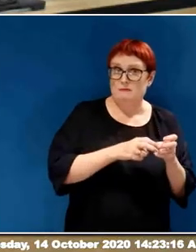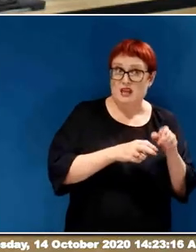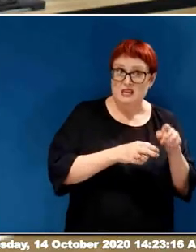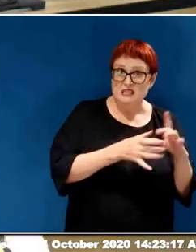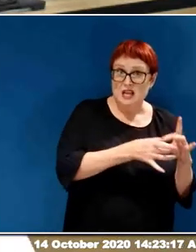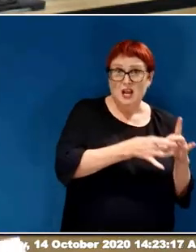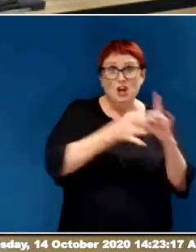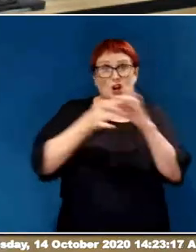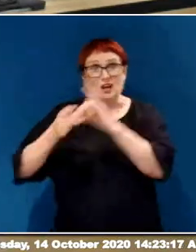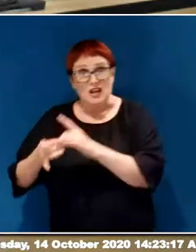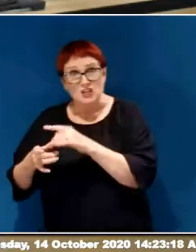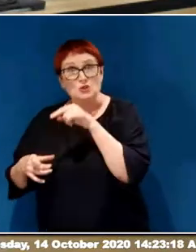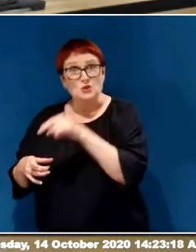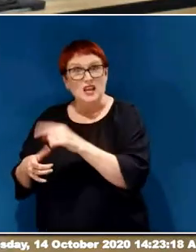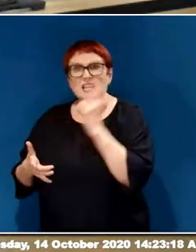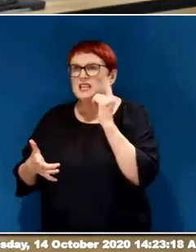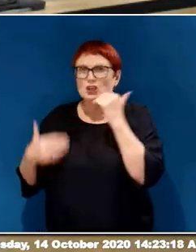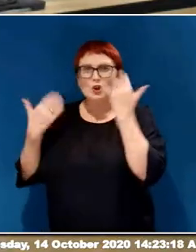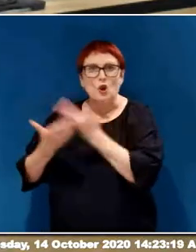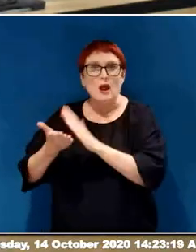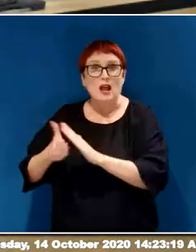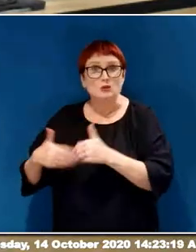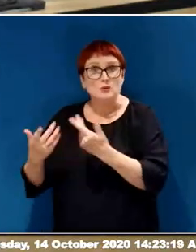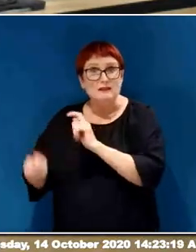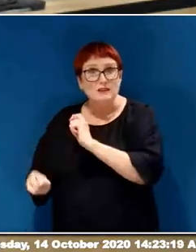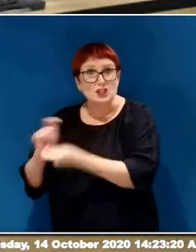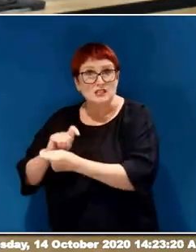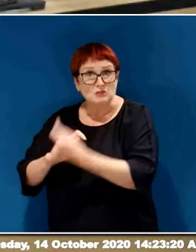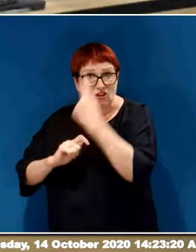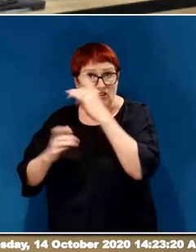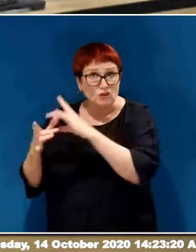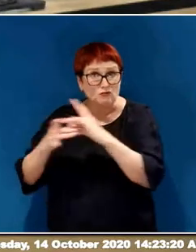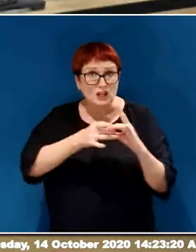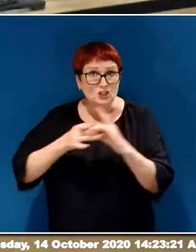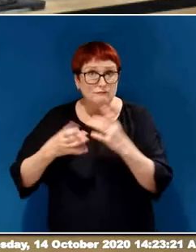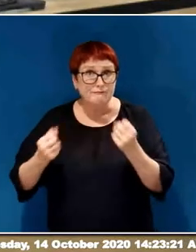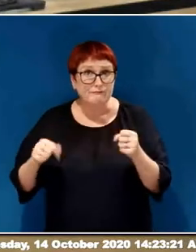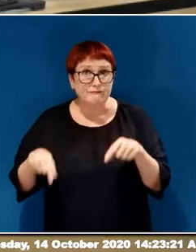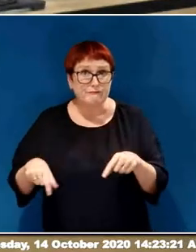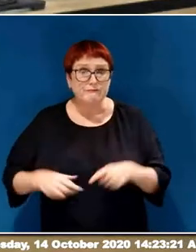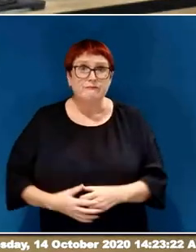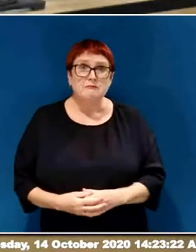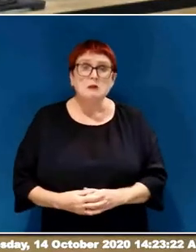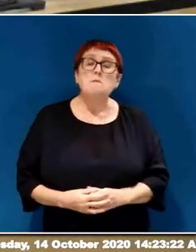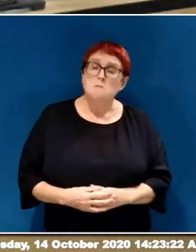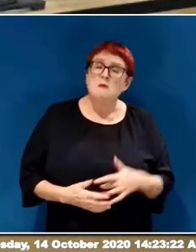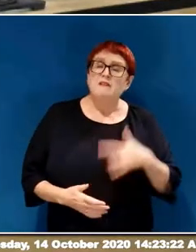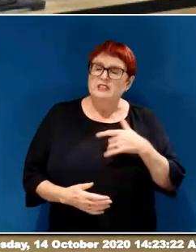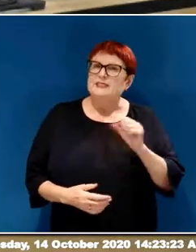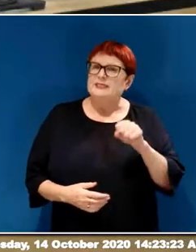DR de BRUIN: I think that it's likely, and I also think that the tenuous link